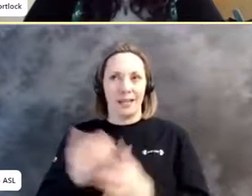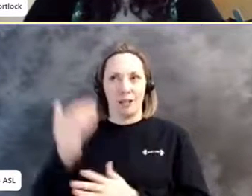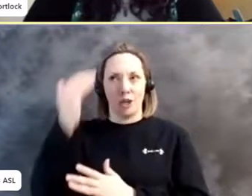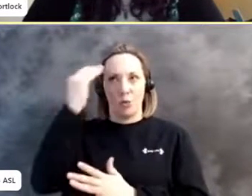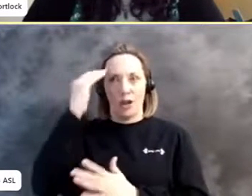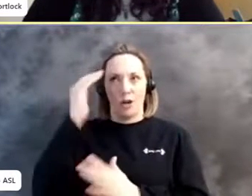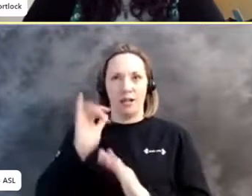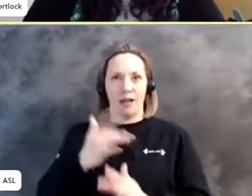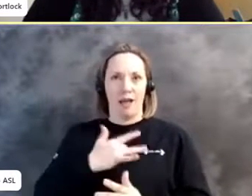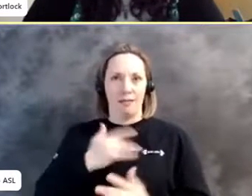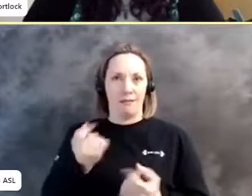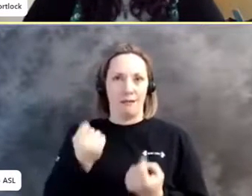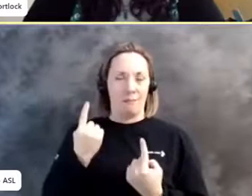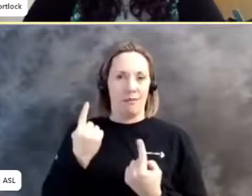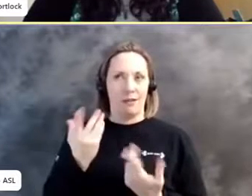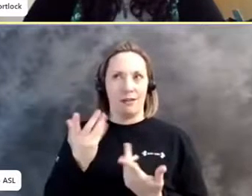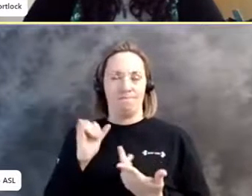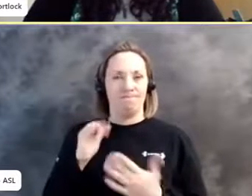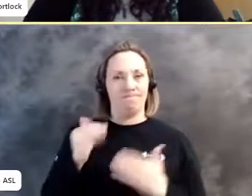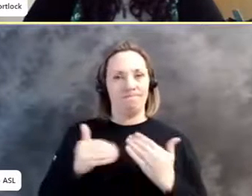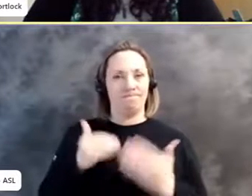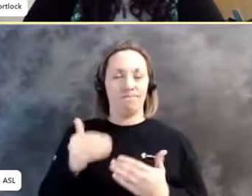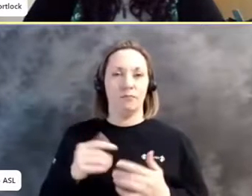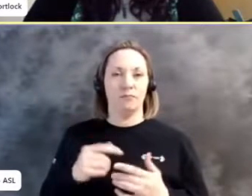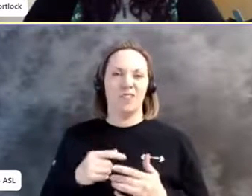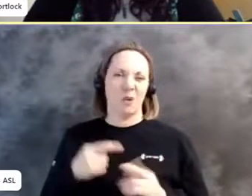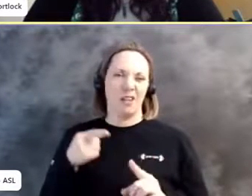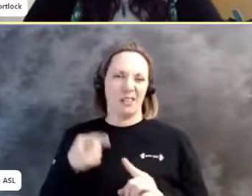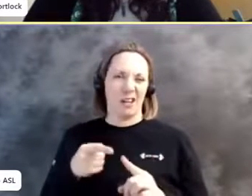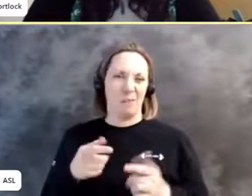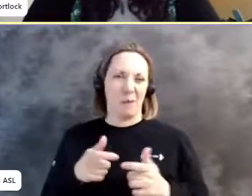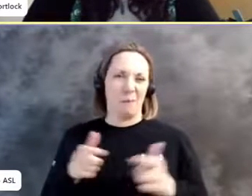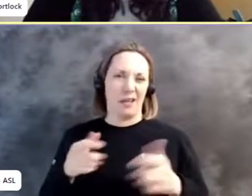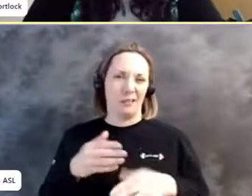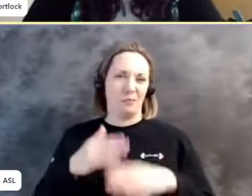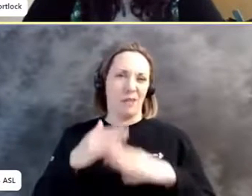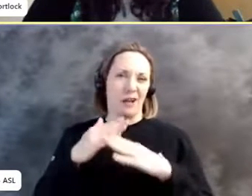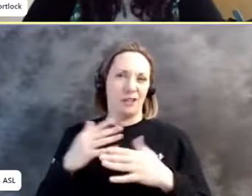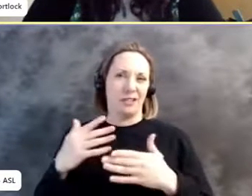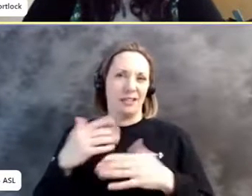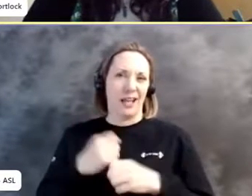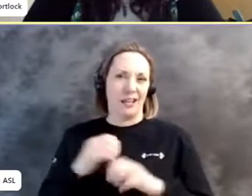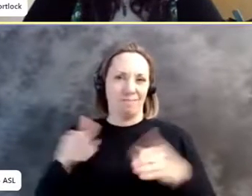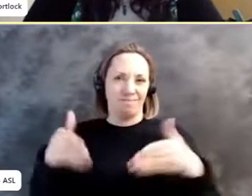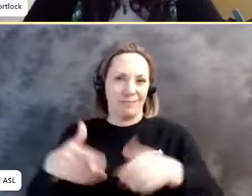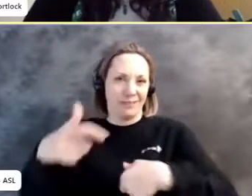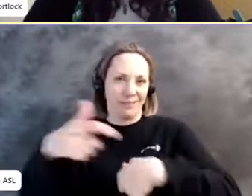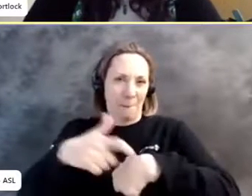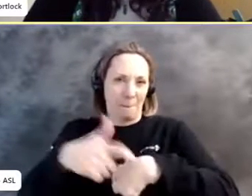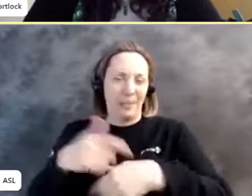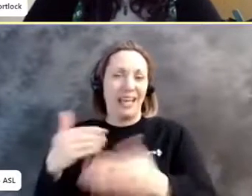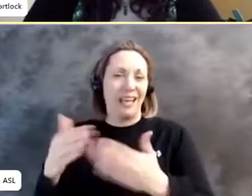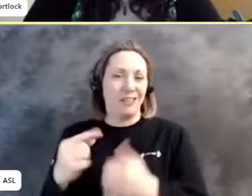interest in it. It was getting dedicated time ultimately to even begin the awareness building and the empathy